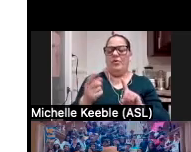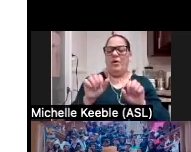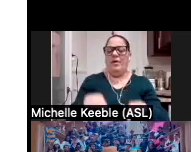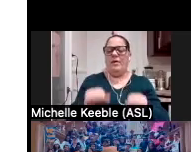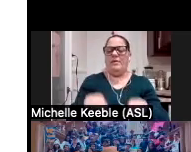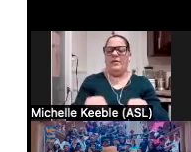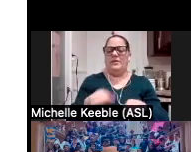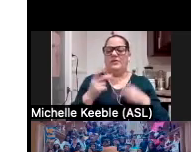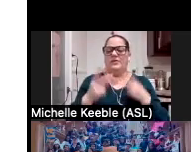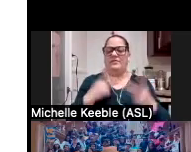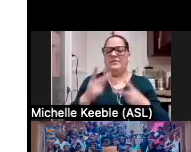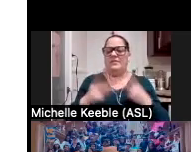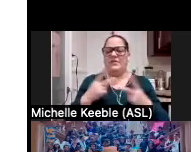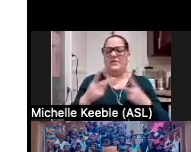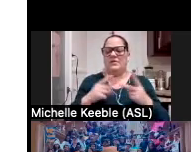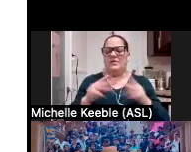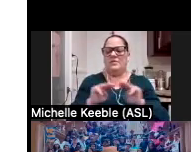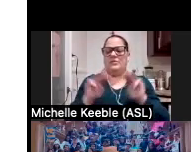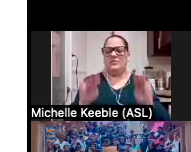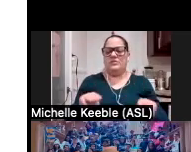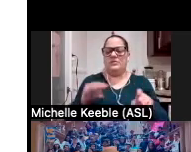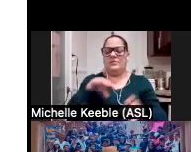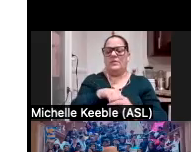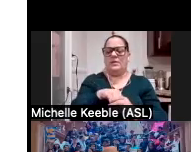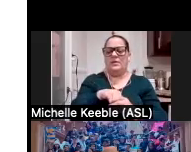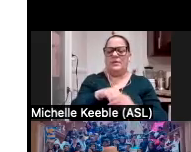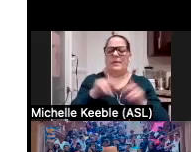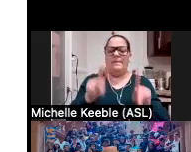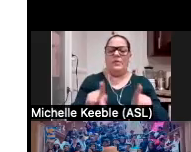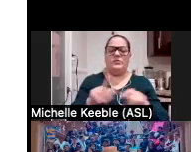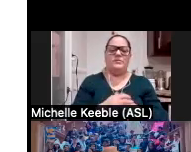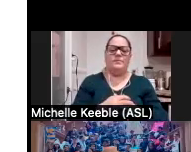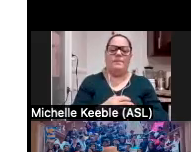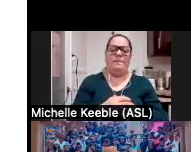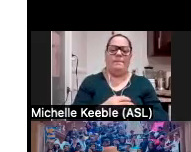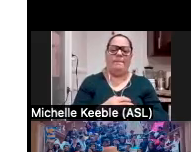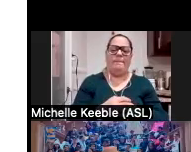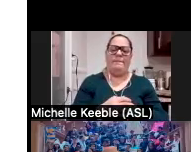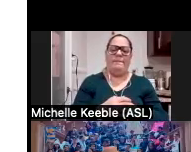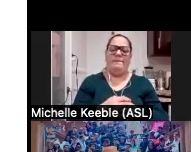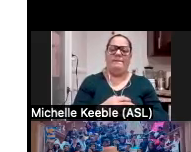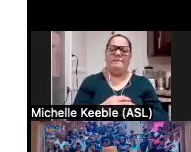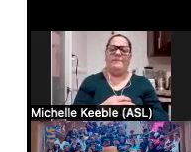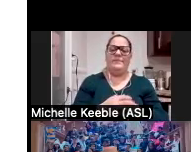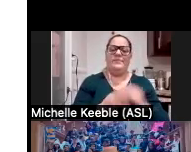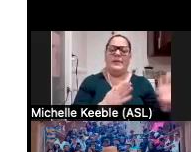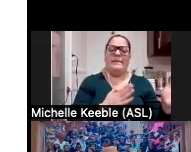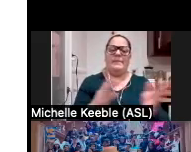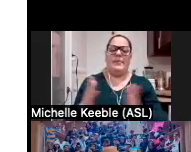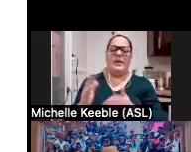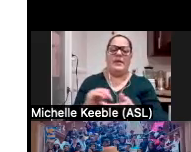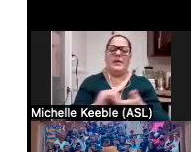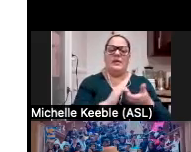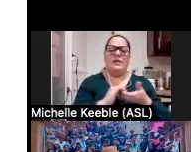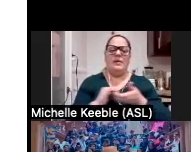visit the museum in person, but plan so a little bit of plans and collaborations for you guys. Um,